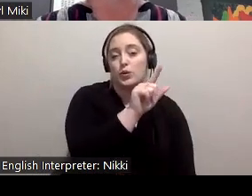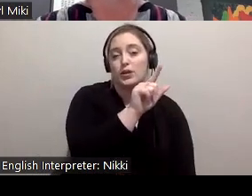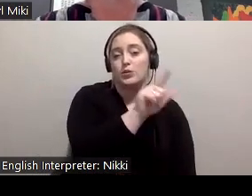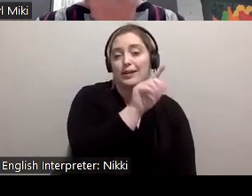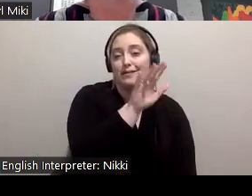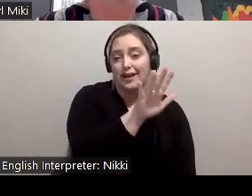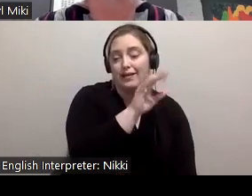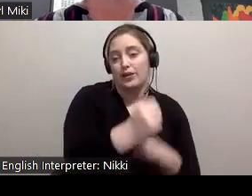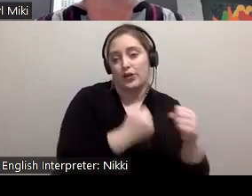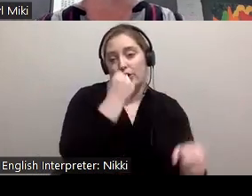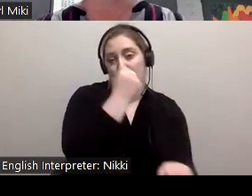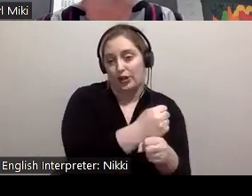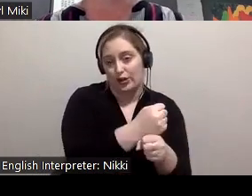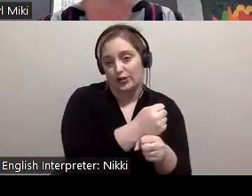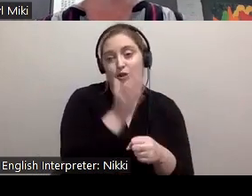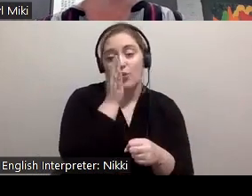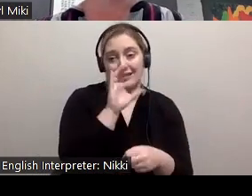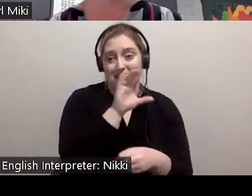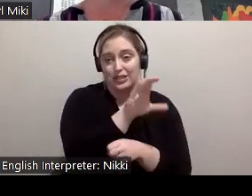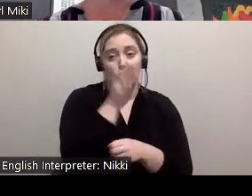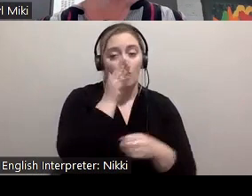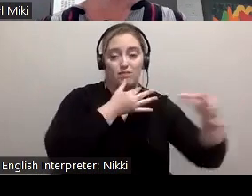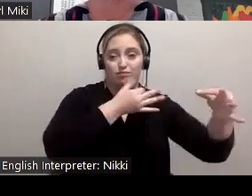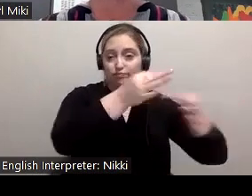in this section you'll also be asked to describe who your